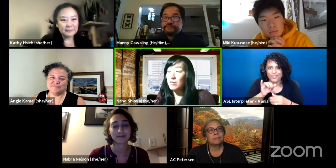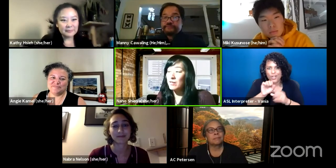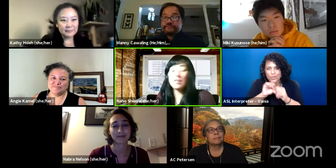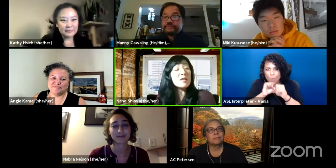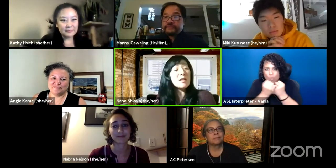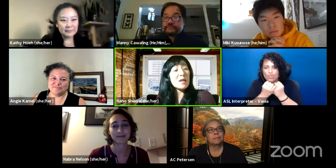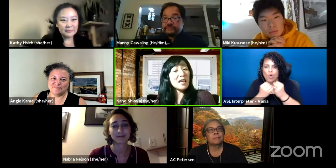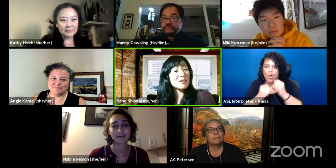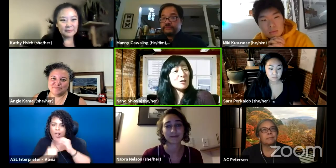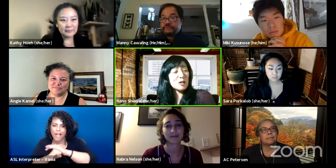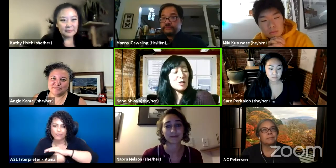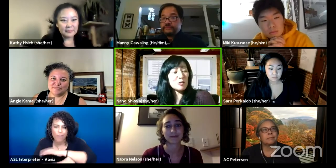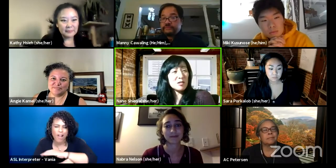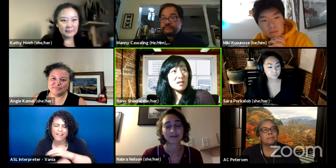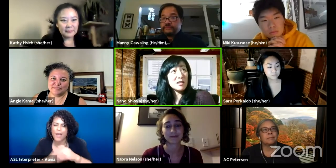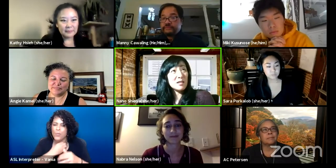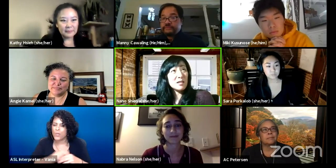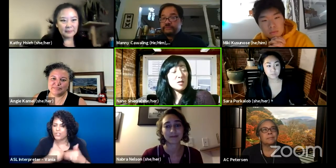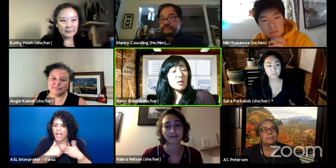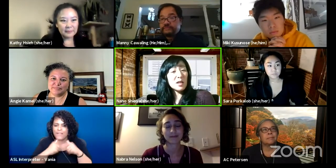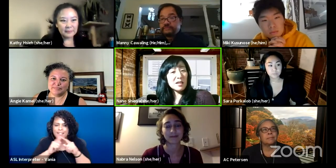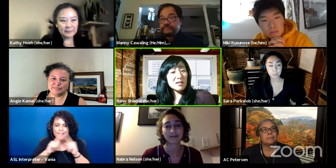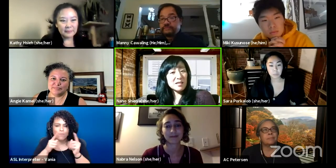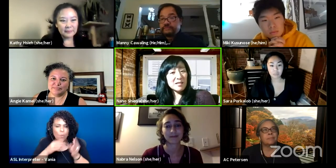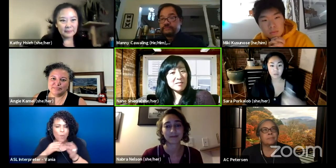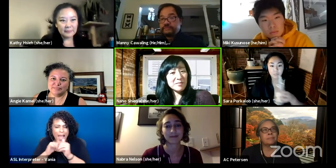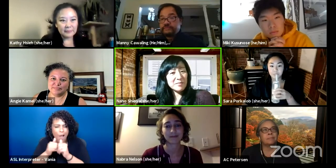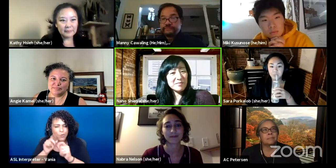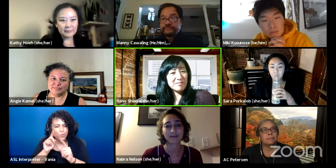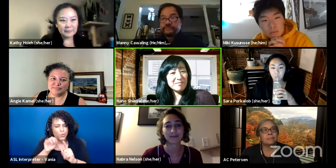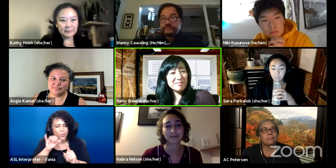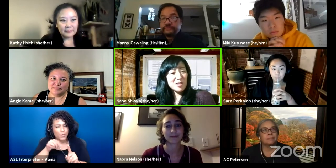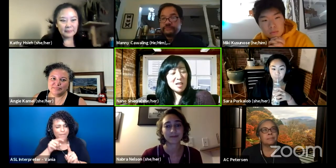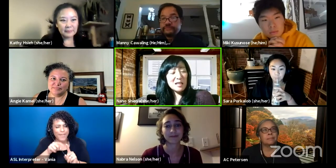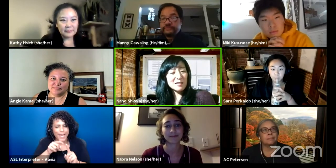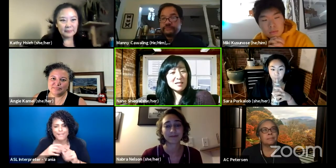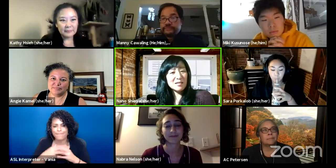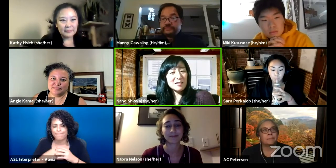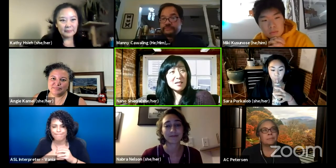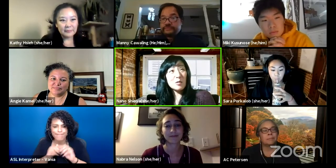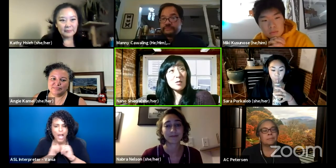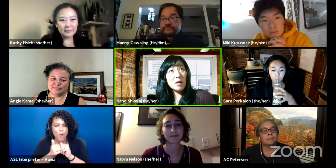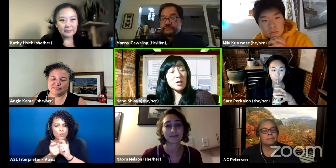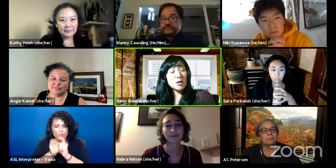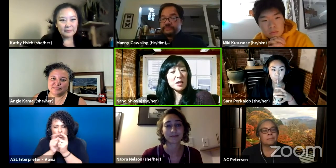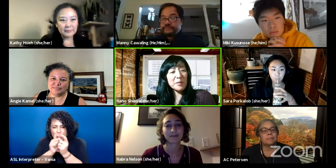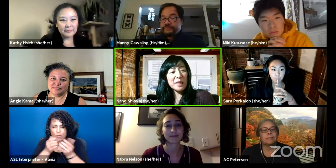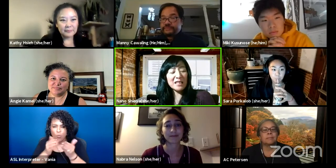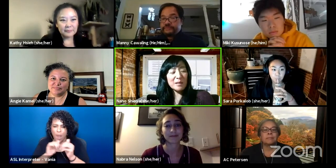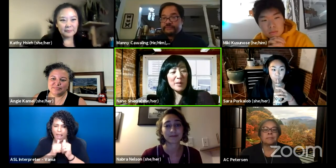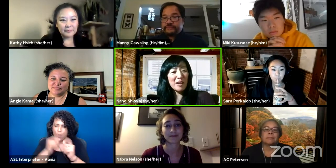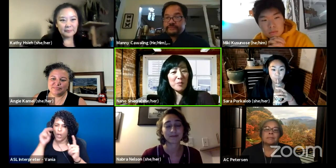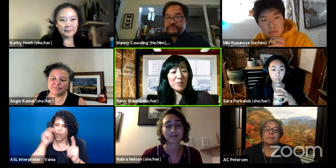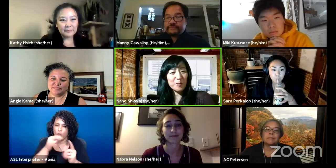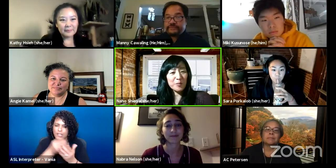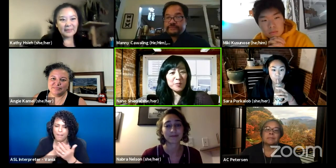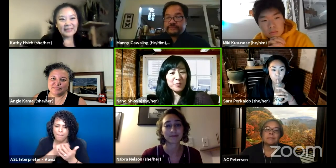And I wish there was different ways to do things and change the way we look at money somehow.